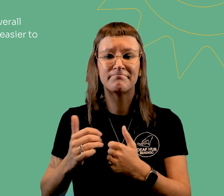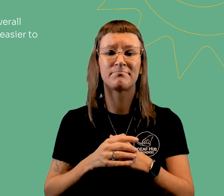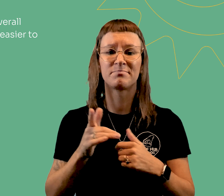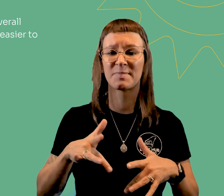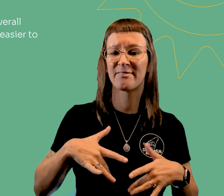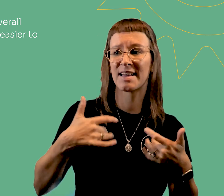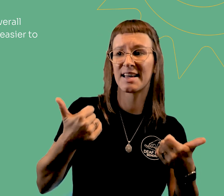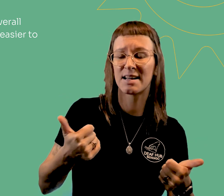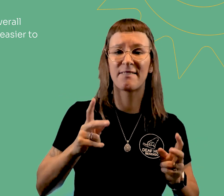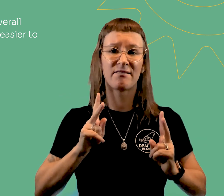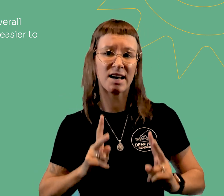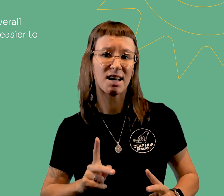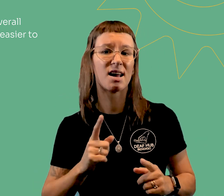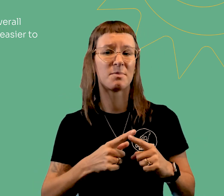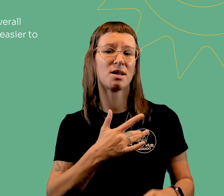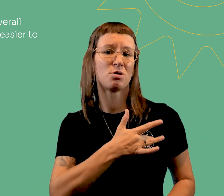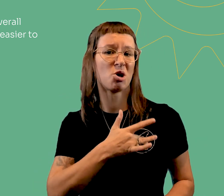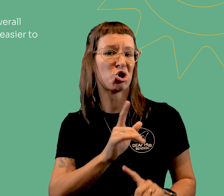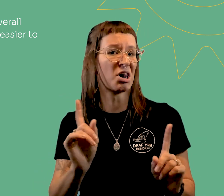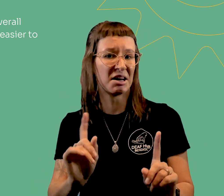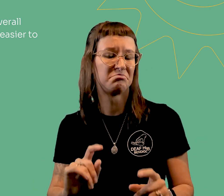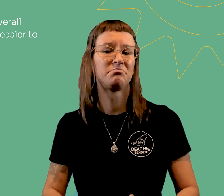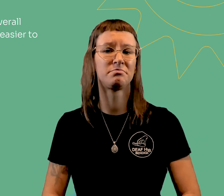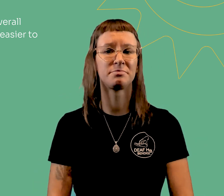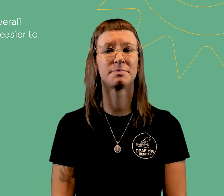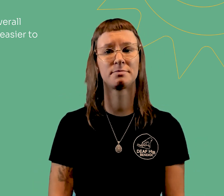making sure to let them know how you're going both physically and emotionally.